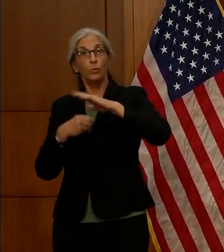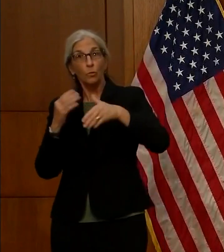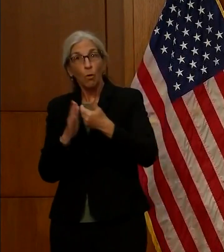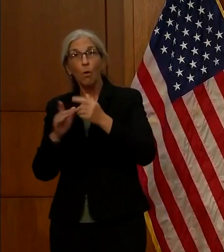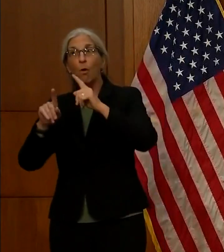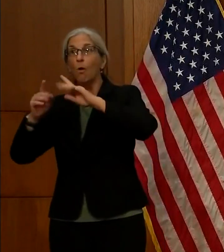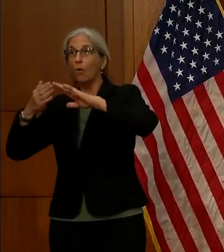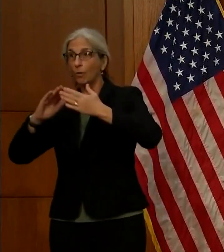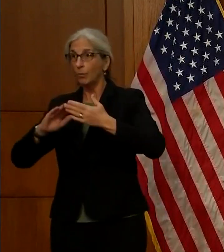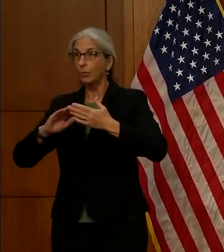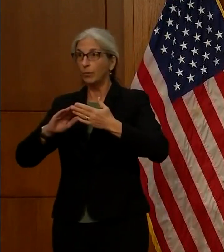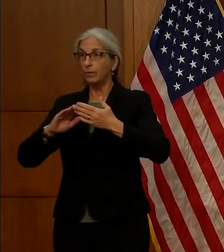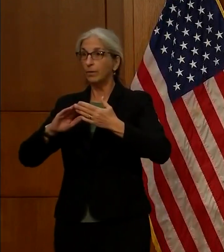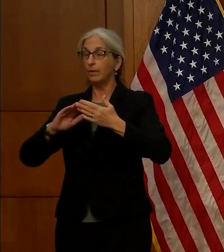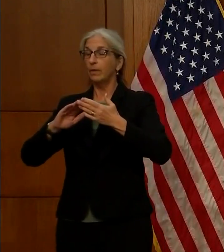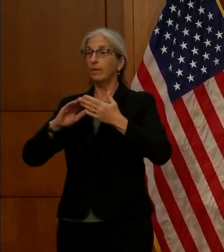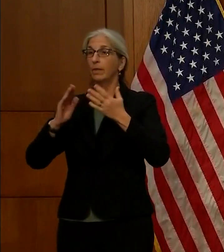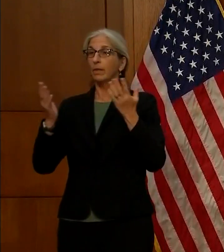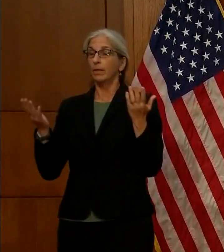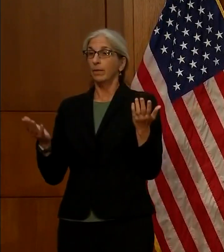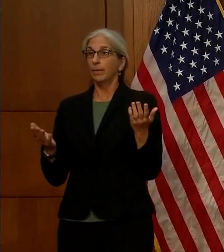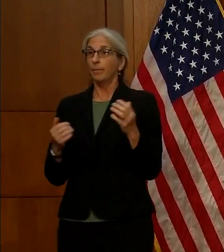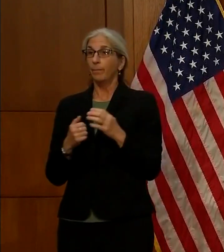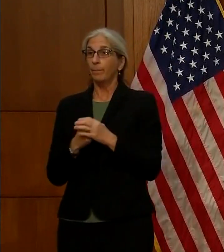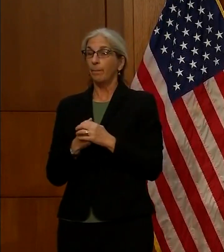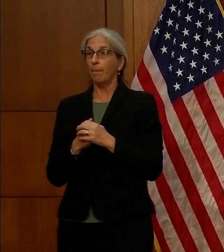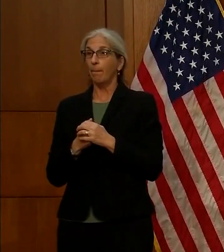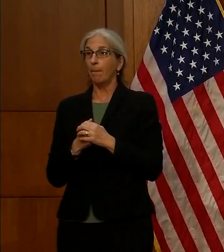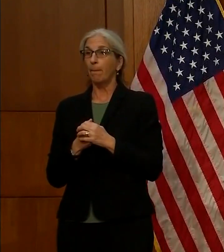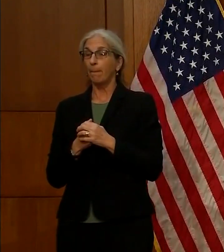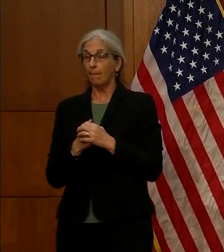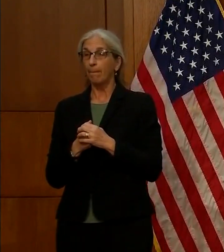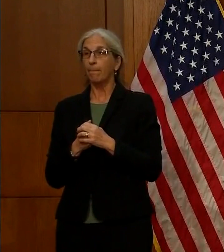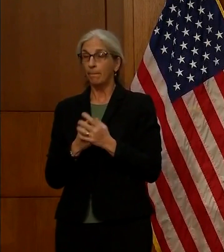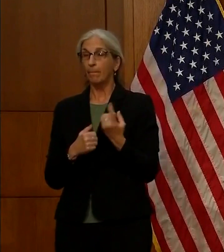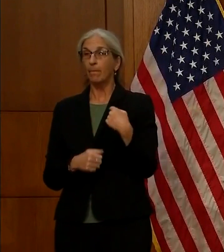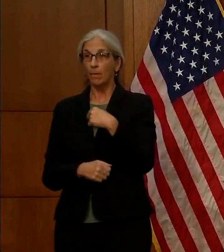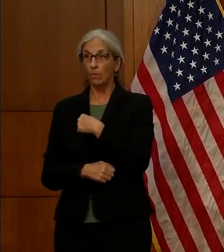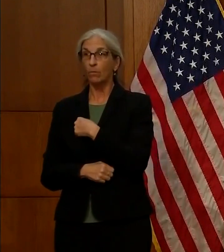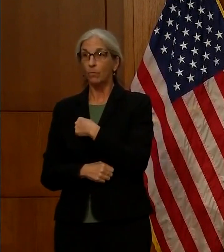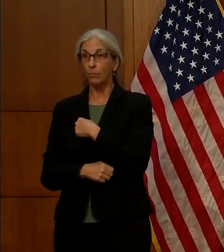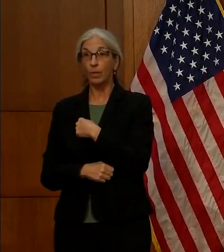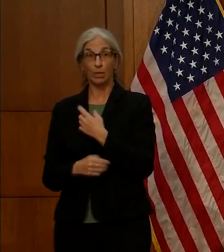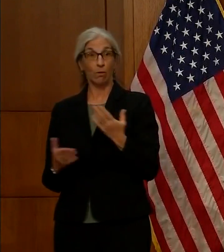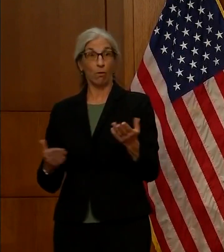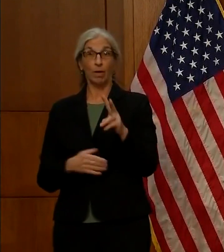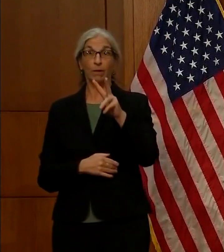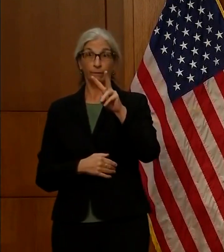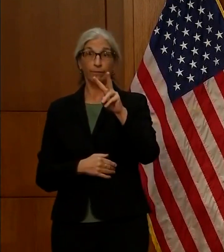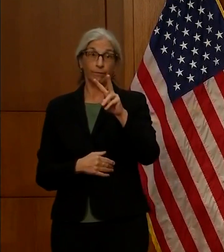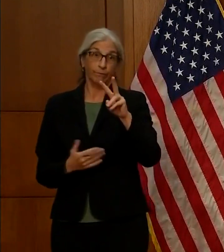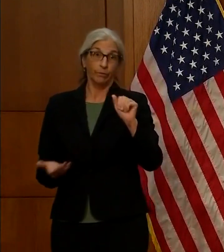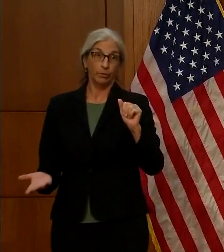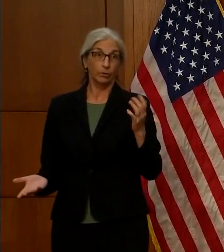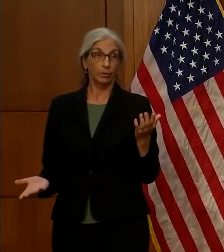THAT THAT. WE'RE INCLUSIVE OF